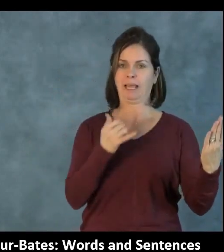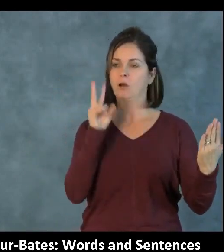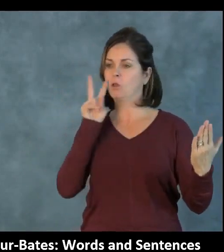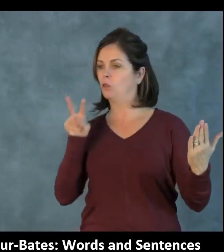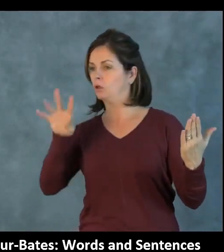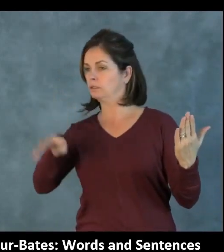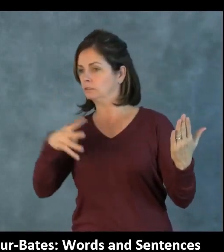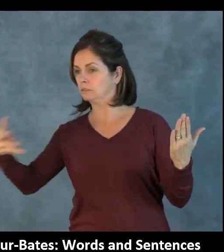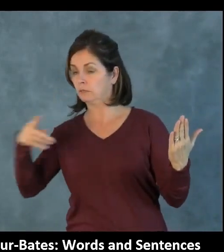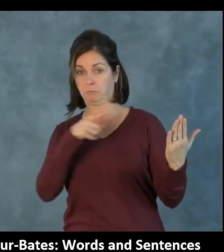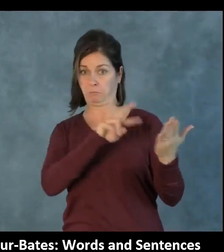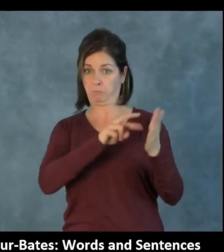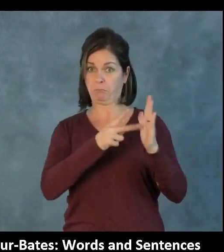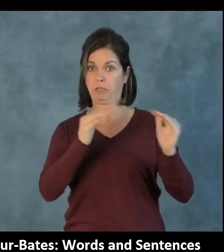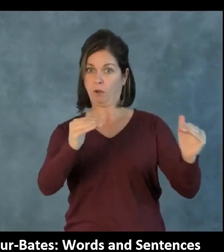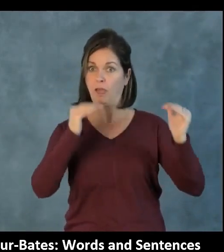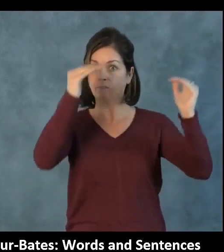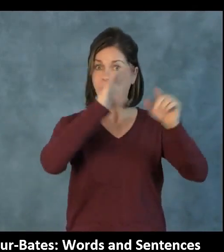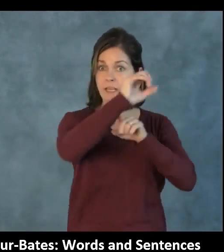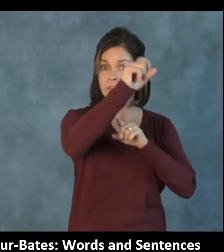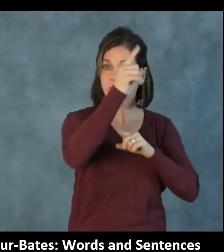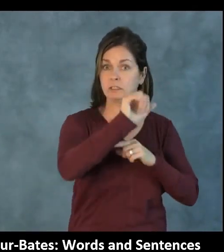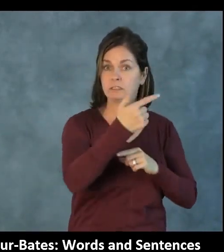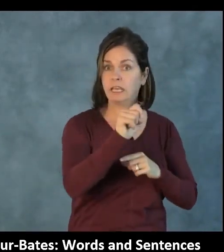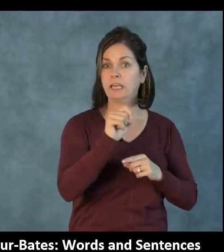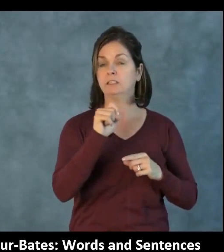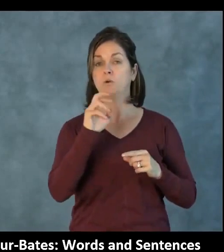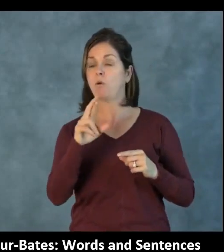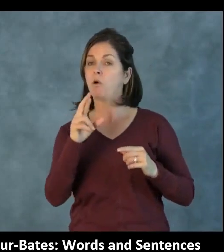or is this good, but expected for his age range.